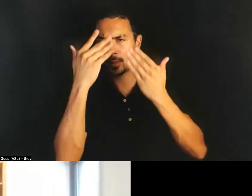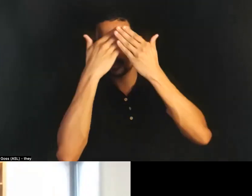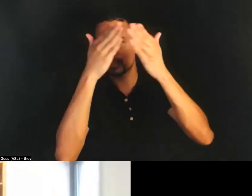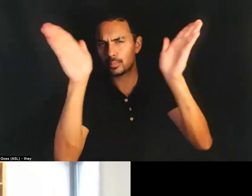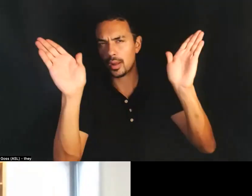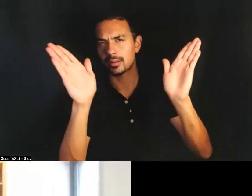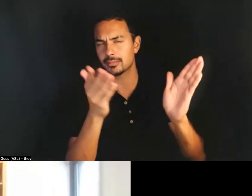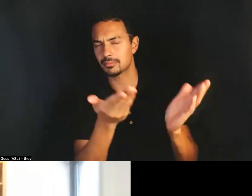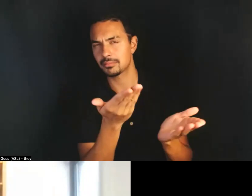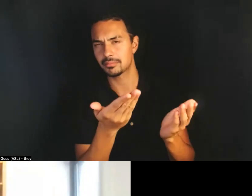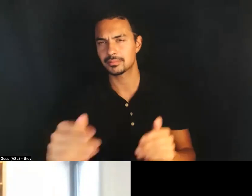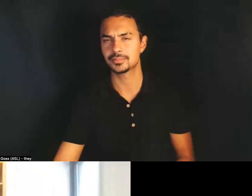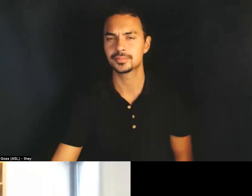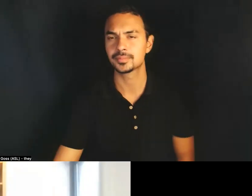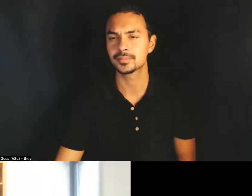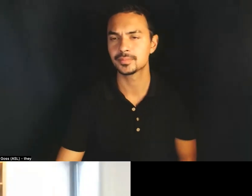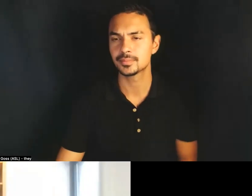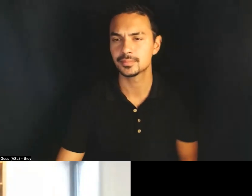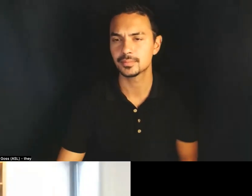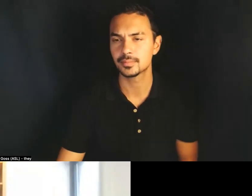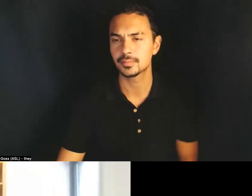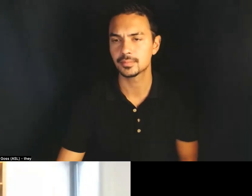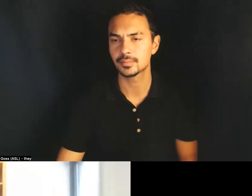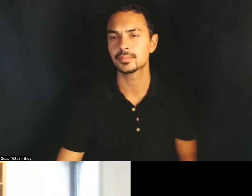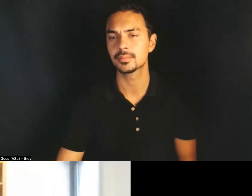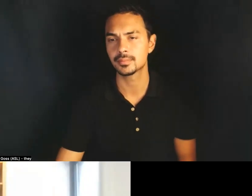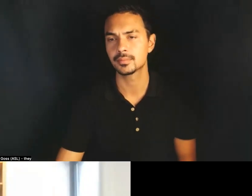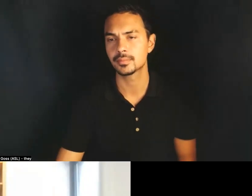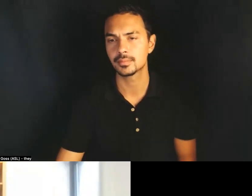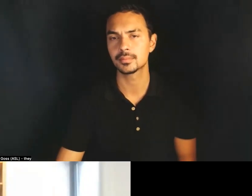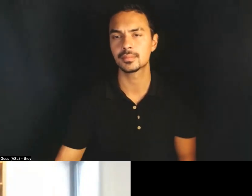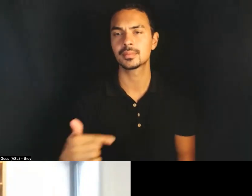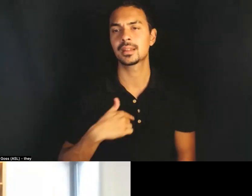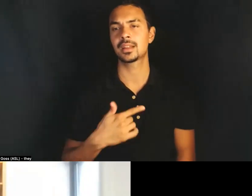will answer you specifically. But I feel good think about the broad topic. MEREDITH TALUSAN: